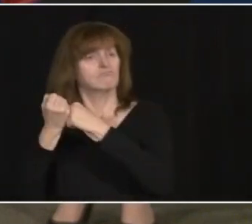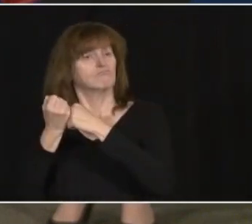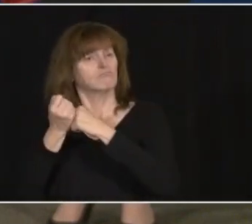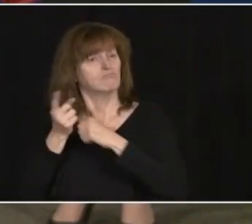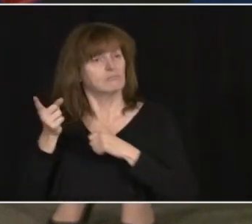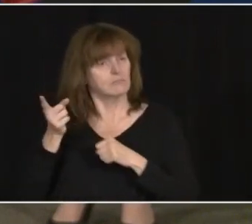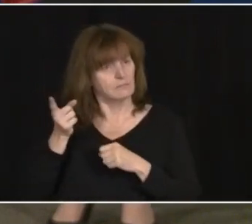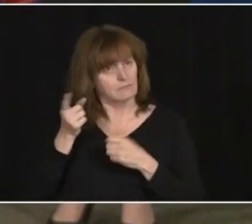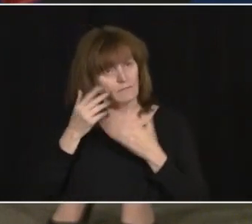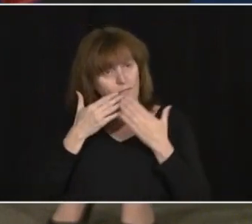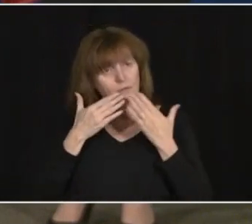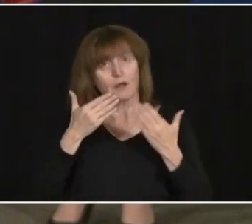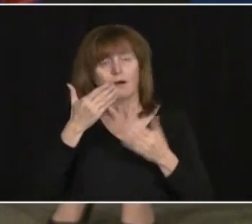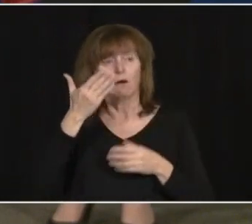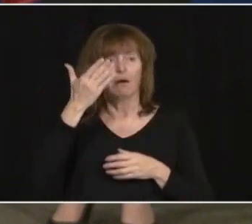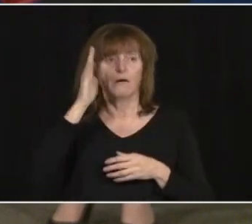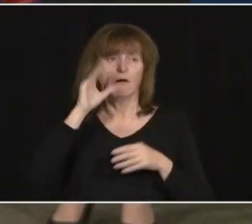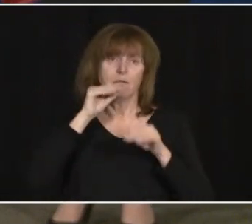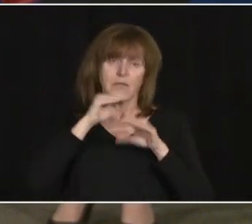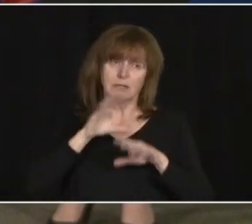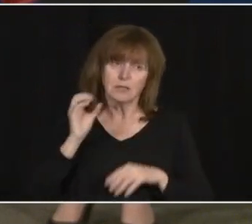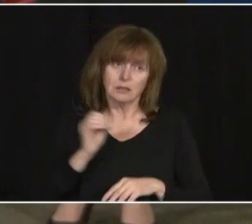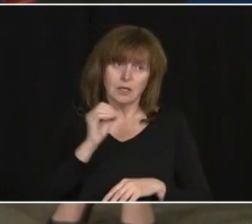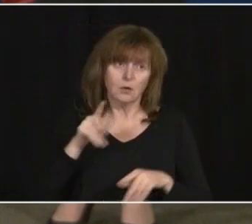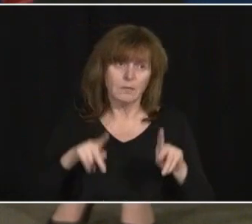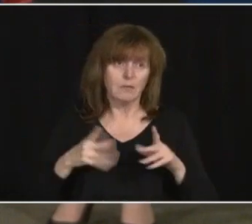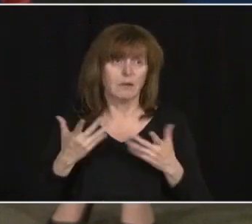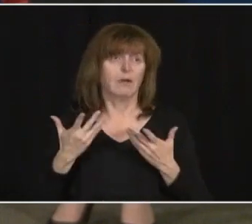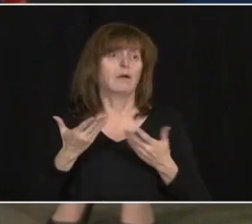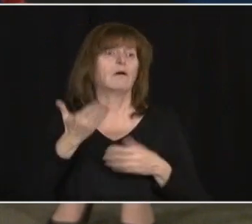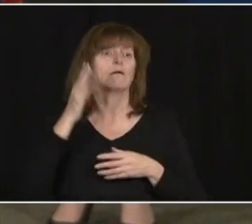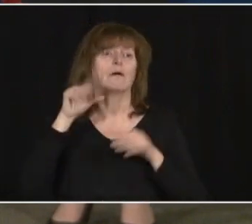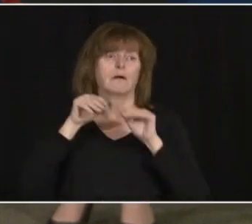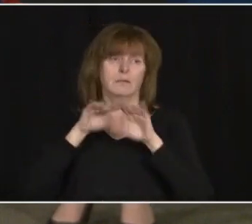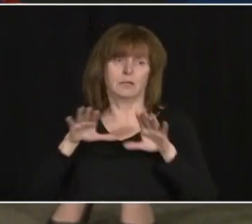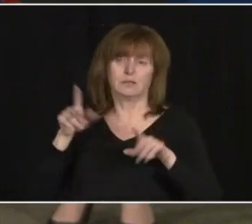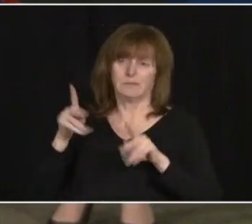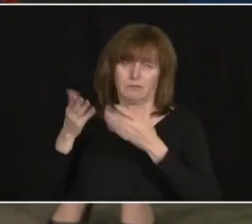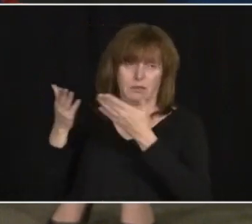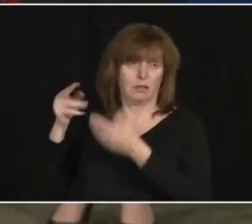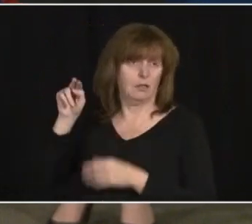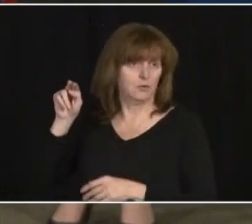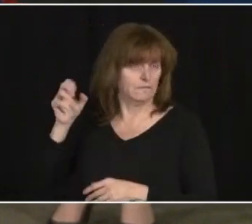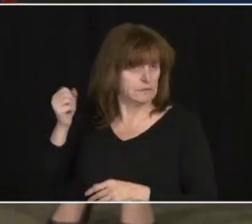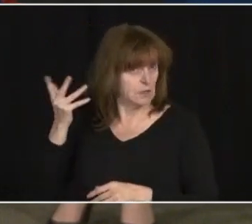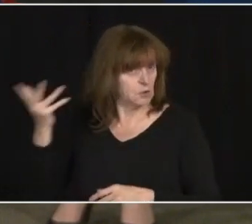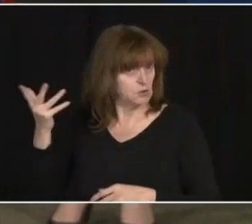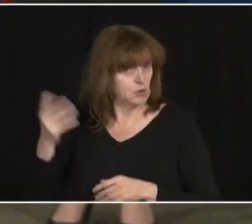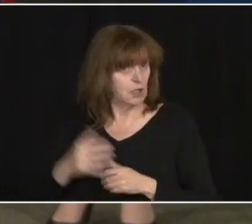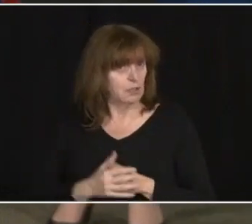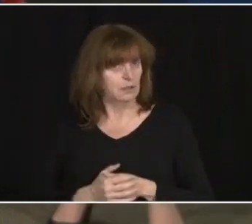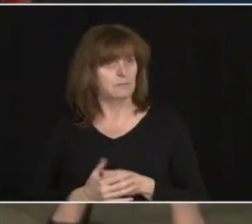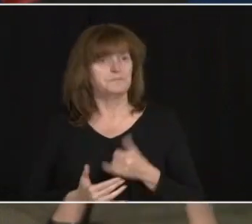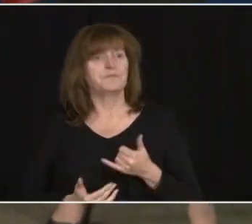and God bless the people of Nova Scotia. I will turn it over to Minister Elliott.